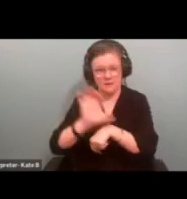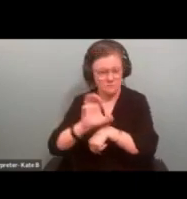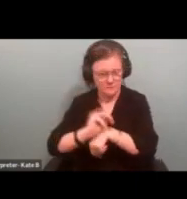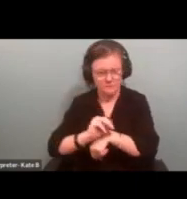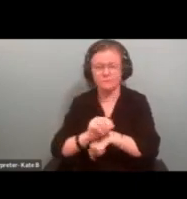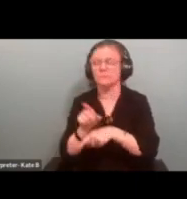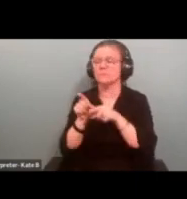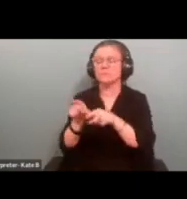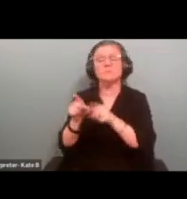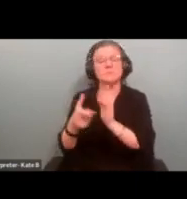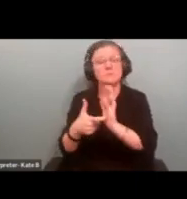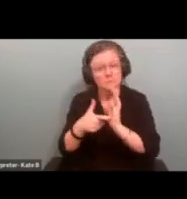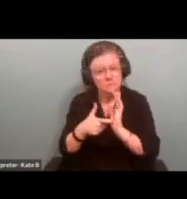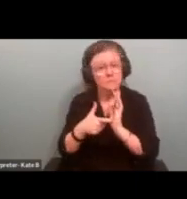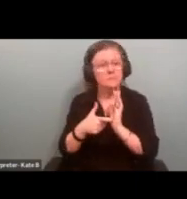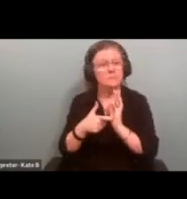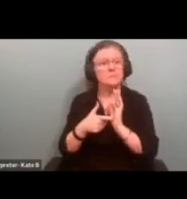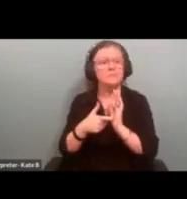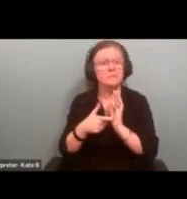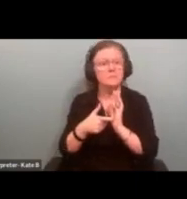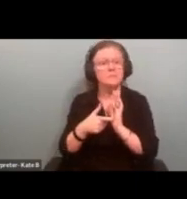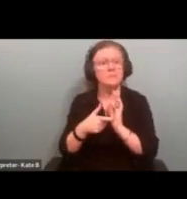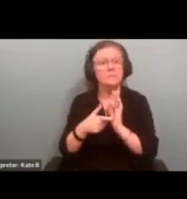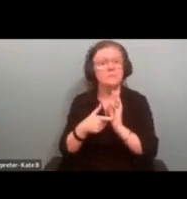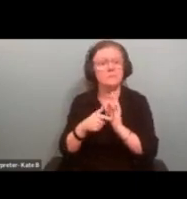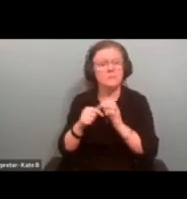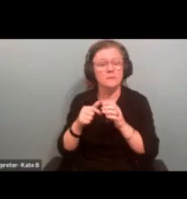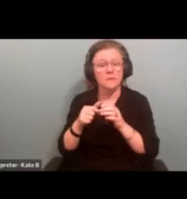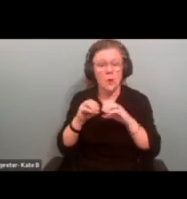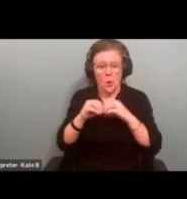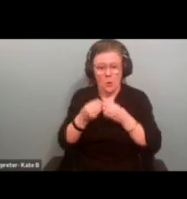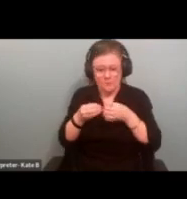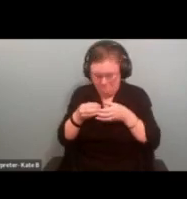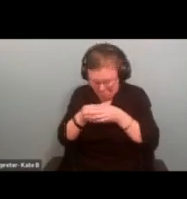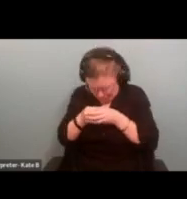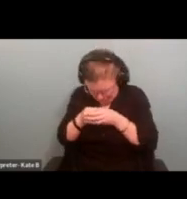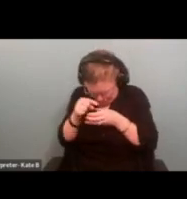requires that writers look outside of their own organization and explore all